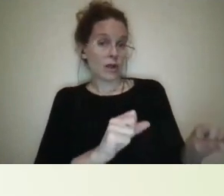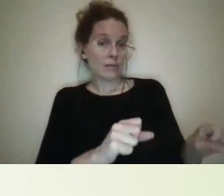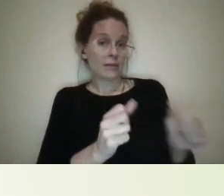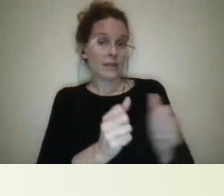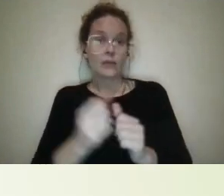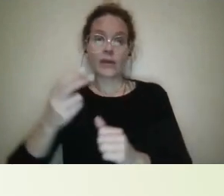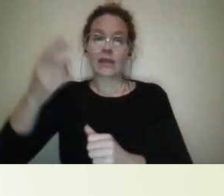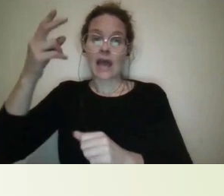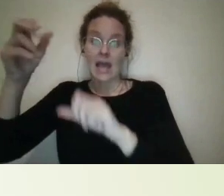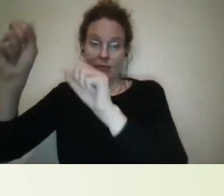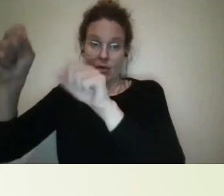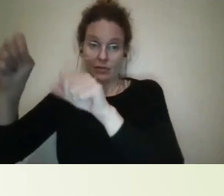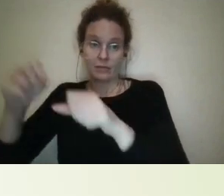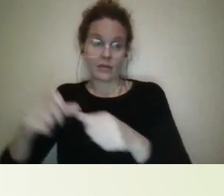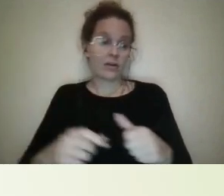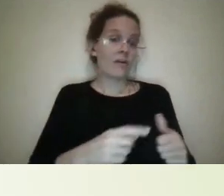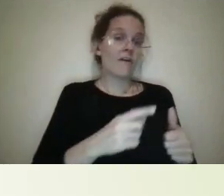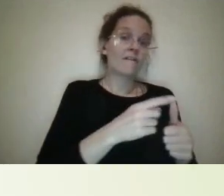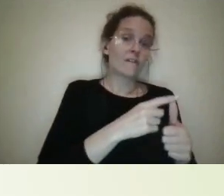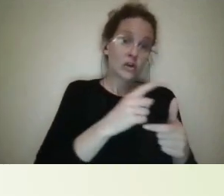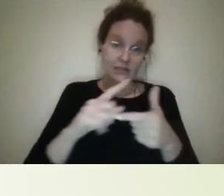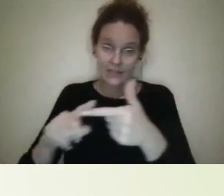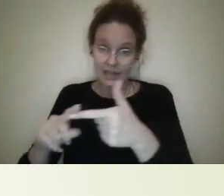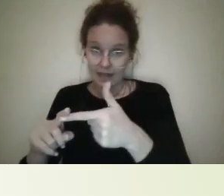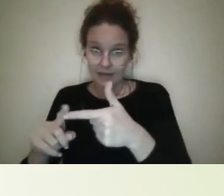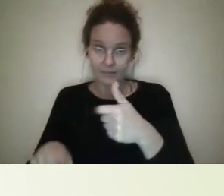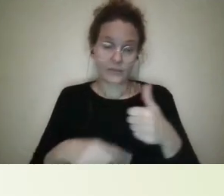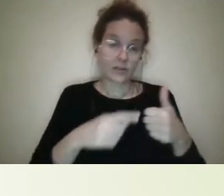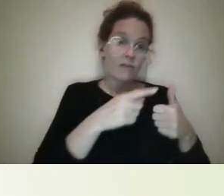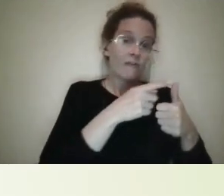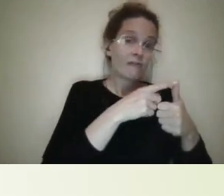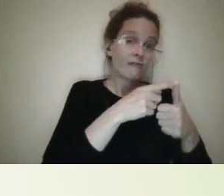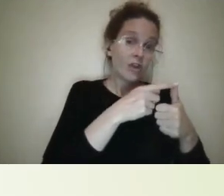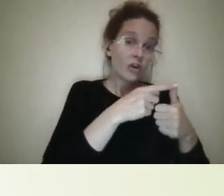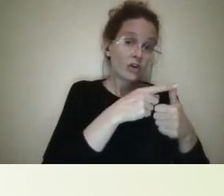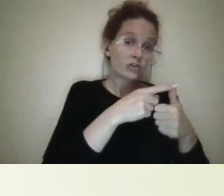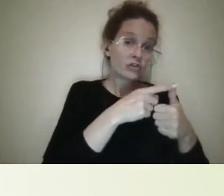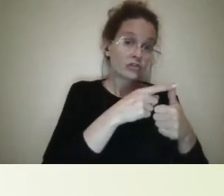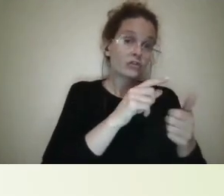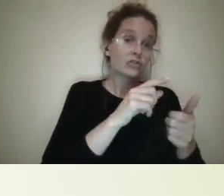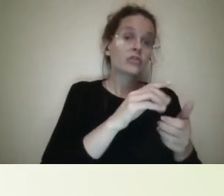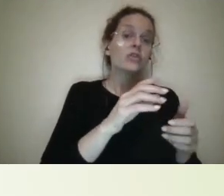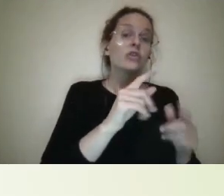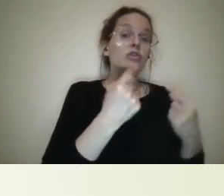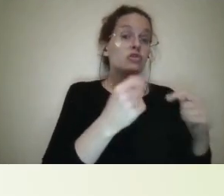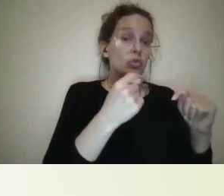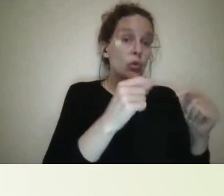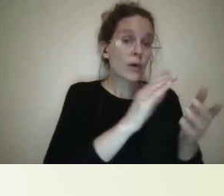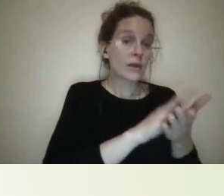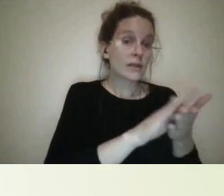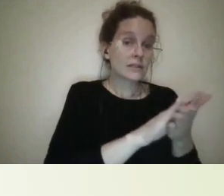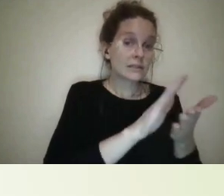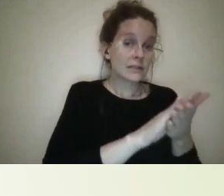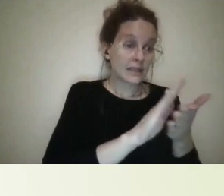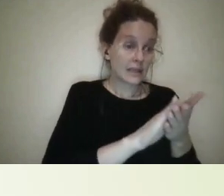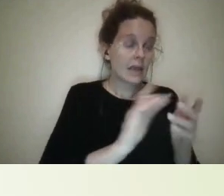the first-then approach. So first you clean up your toys and then you get ice cream. Okay,